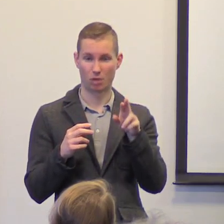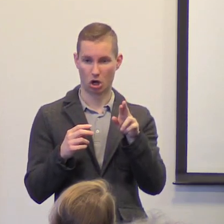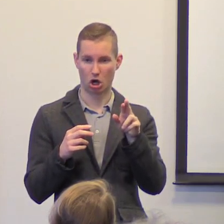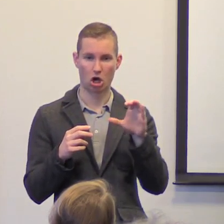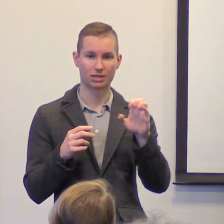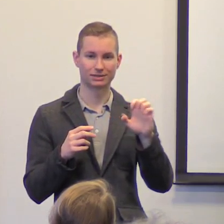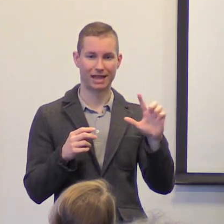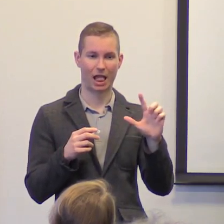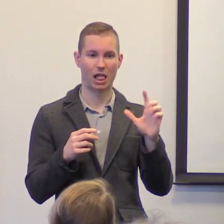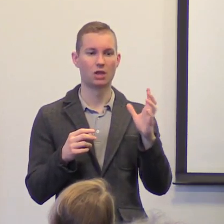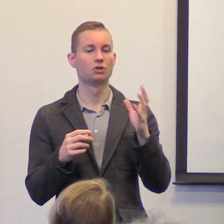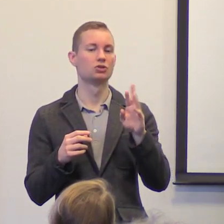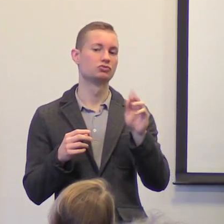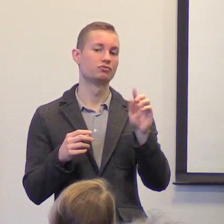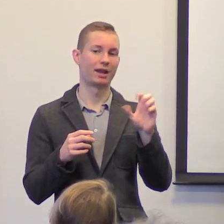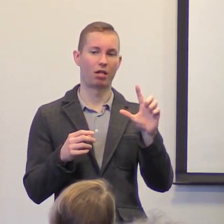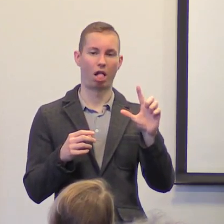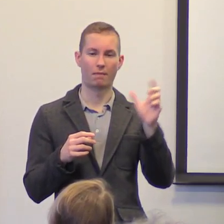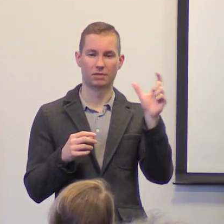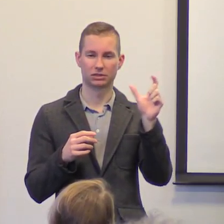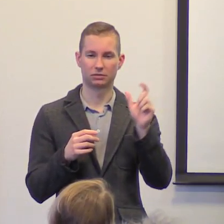on the University of Idaho campus.